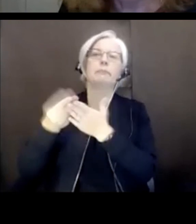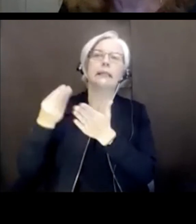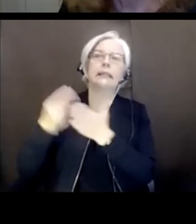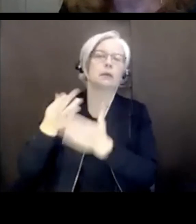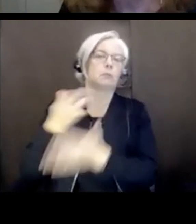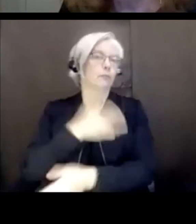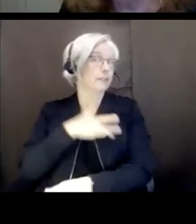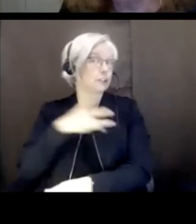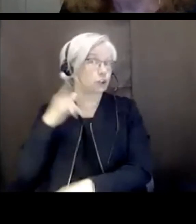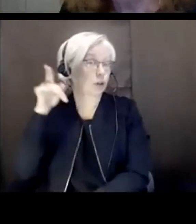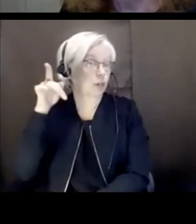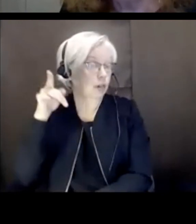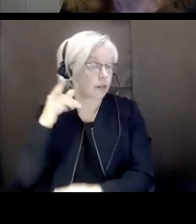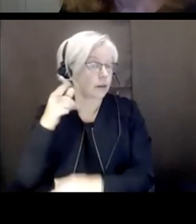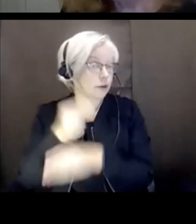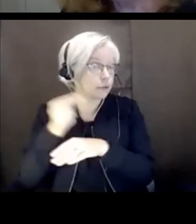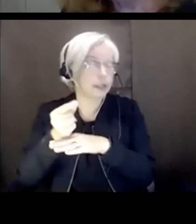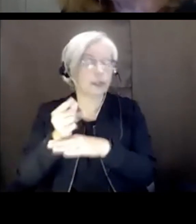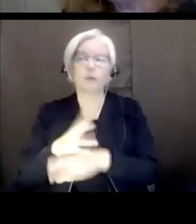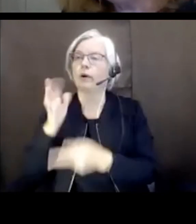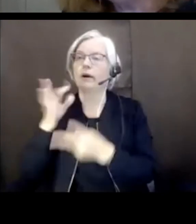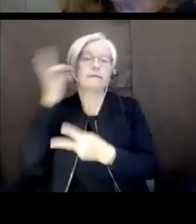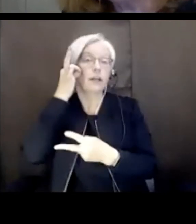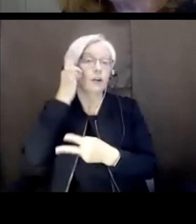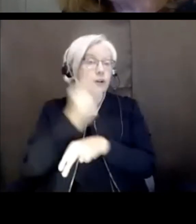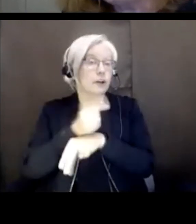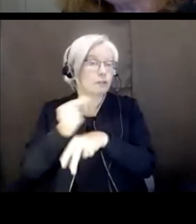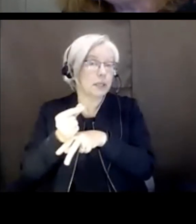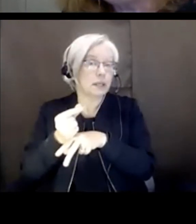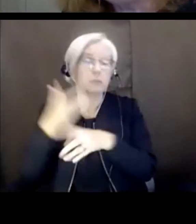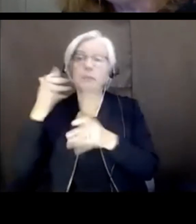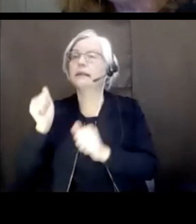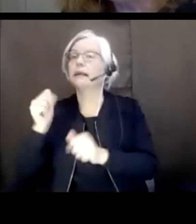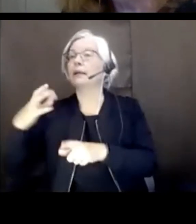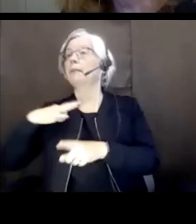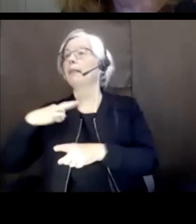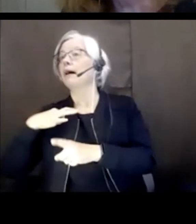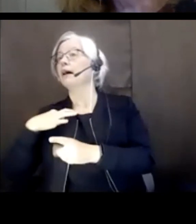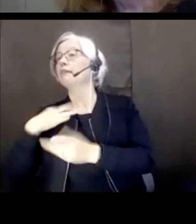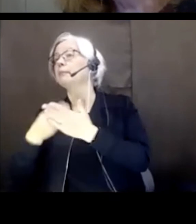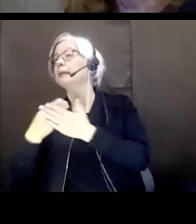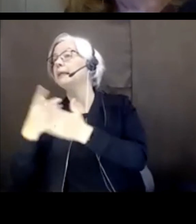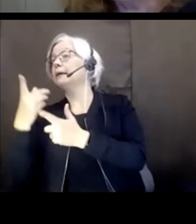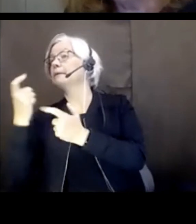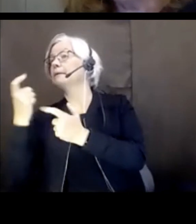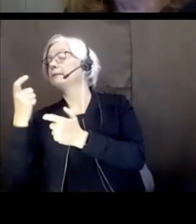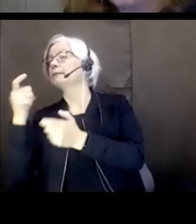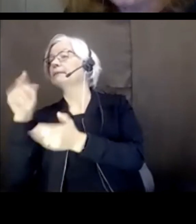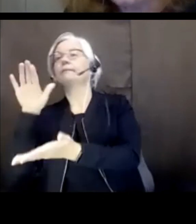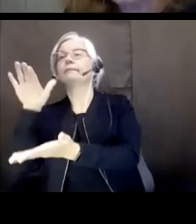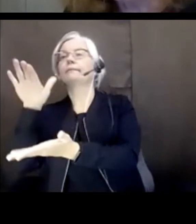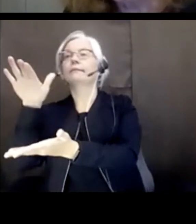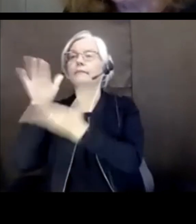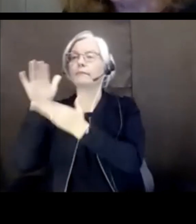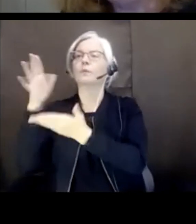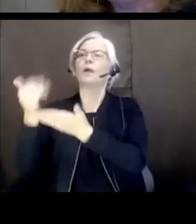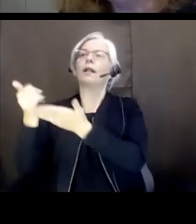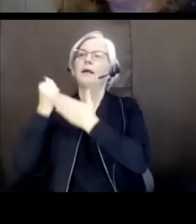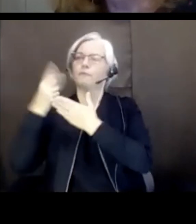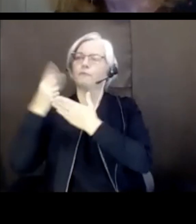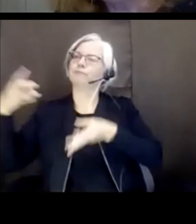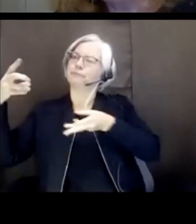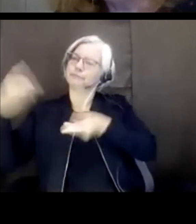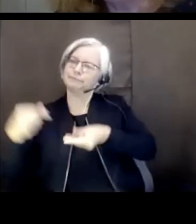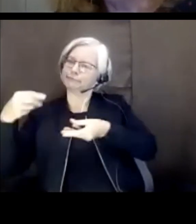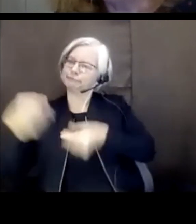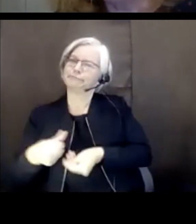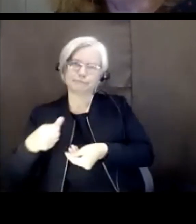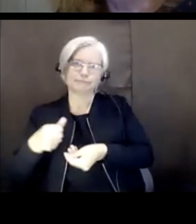FEDERAL GOVERNMENT THAT AN EMPLOYER CAN APPLY FOR TO ASSIST IN THE COST OF PROVIDING ACCOMMODATIONS.